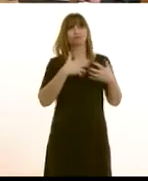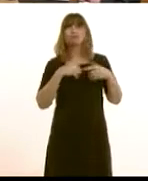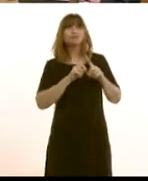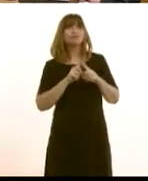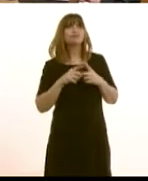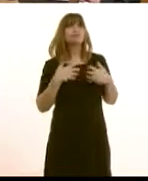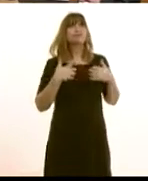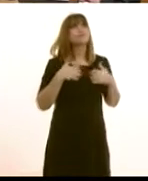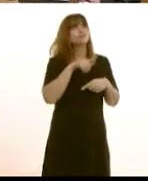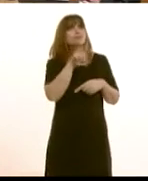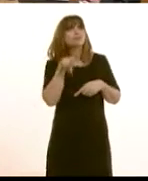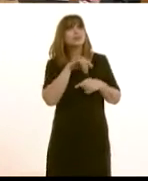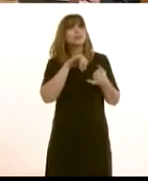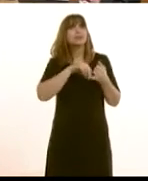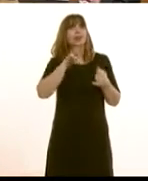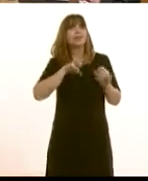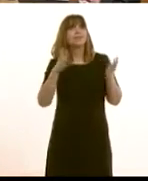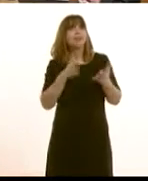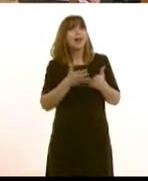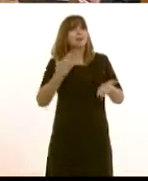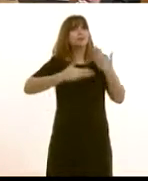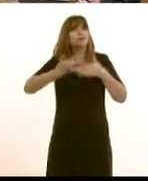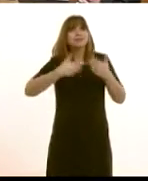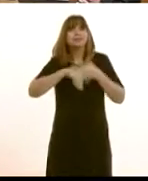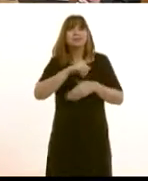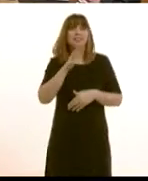heritage of the south Wales Valleys. Iím not sure if it does fish and chips, but it